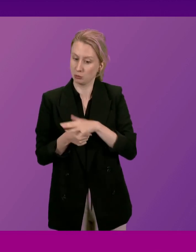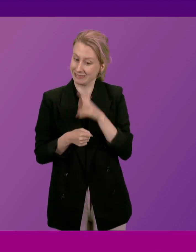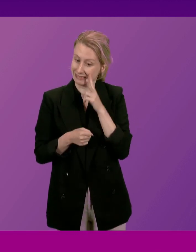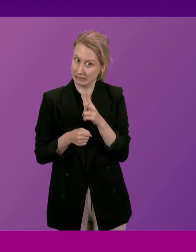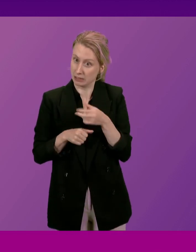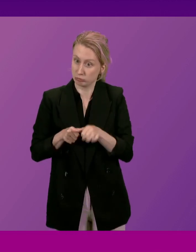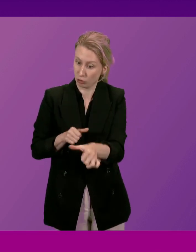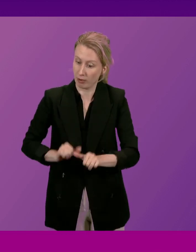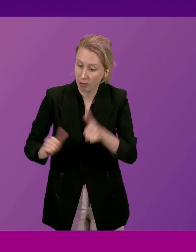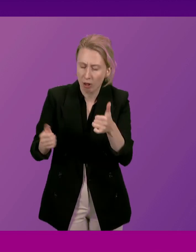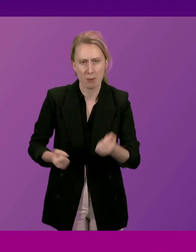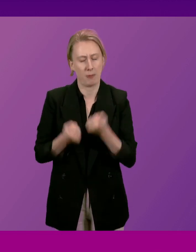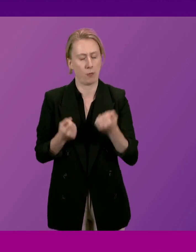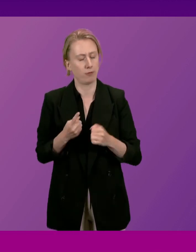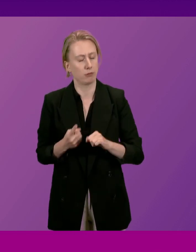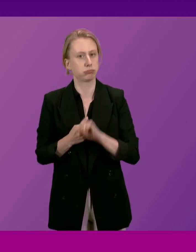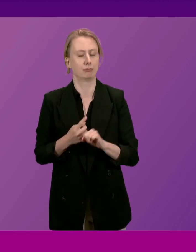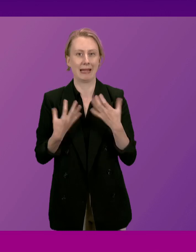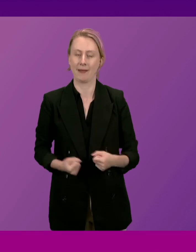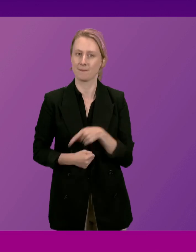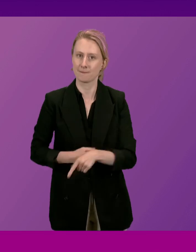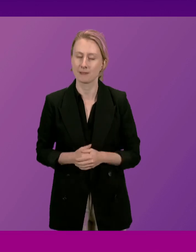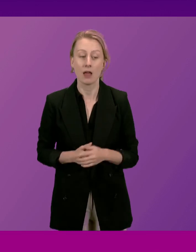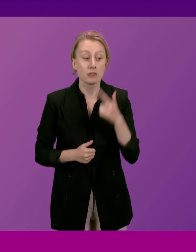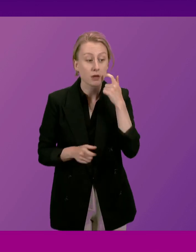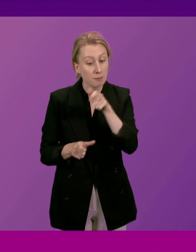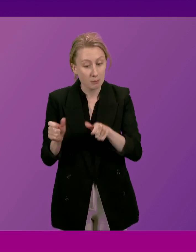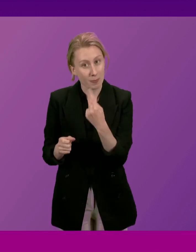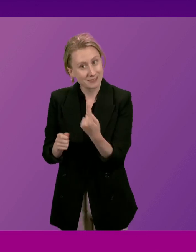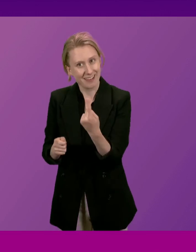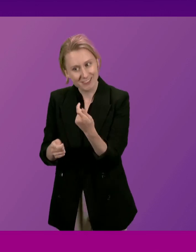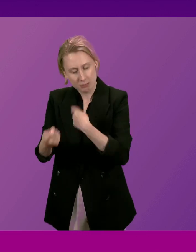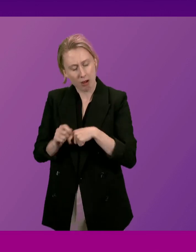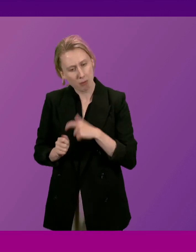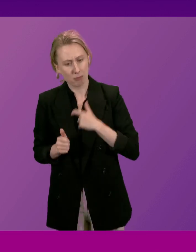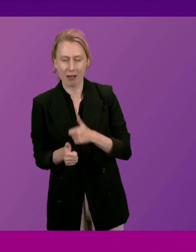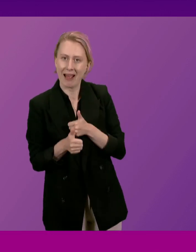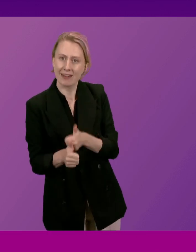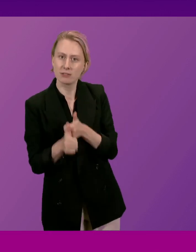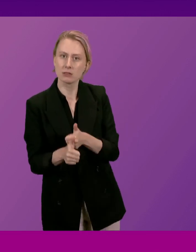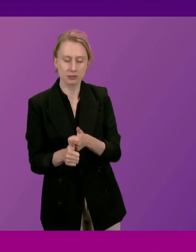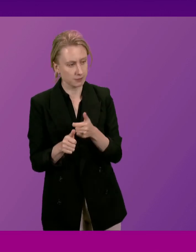and emphatic. The young people themselves become the advocates for violence prevention.